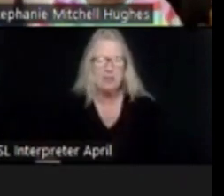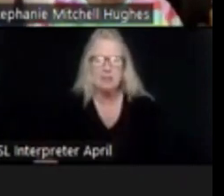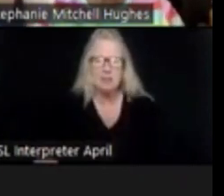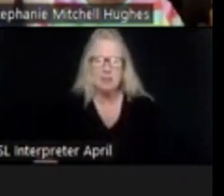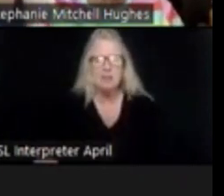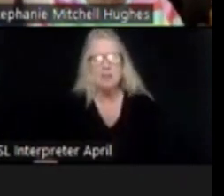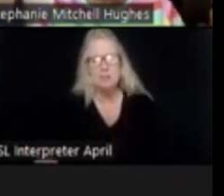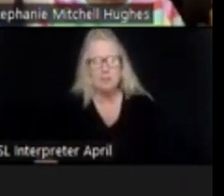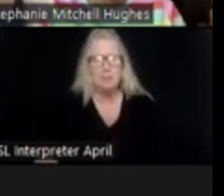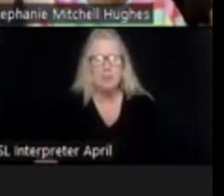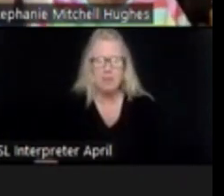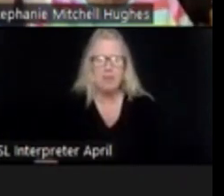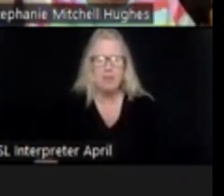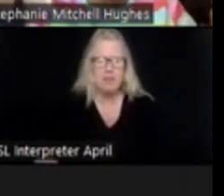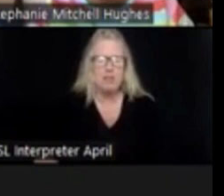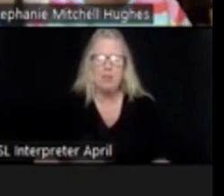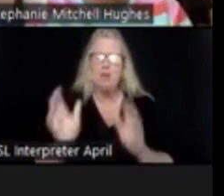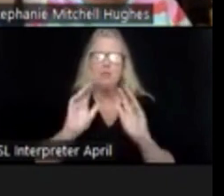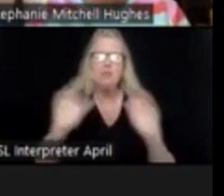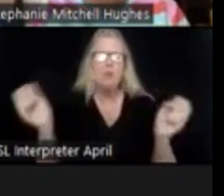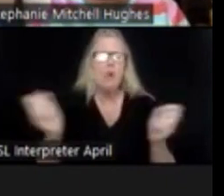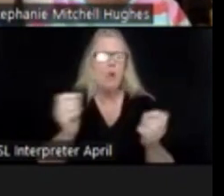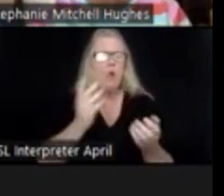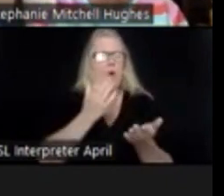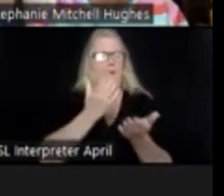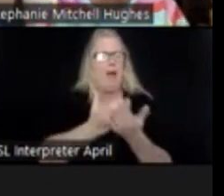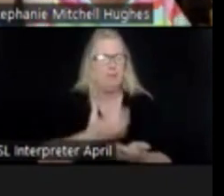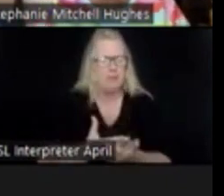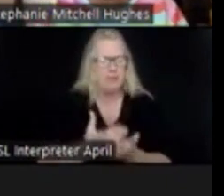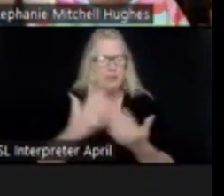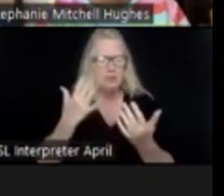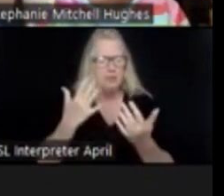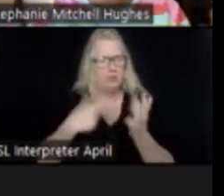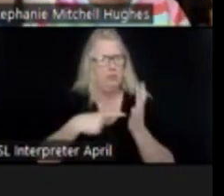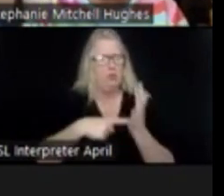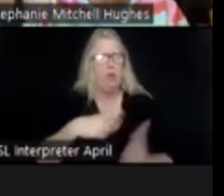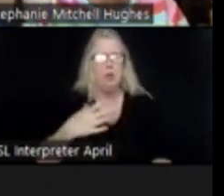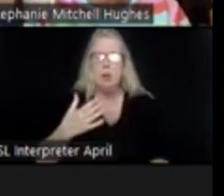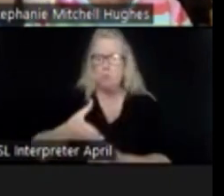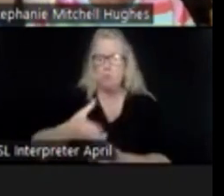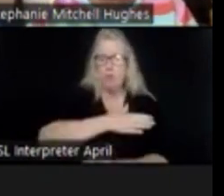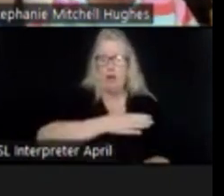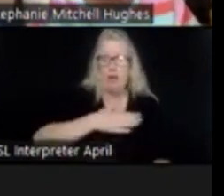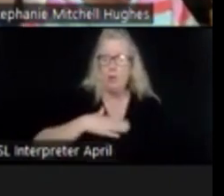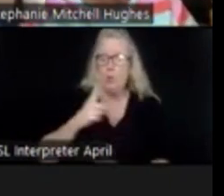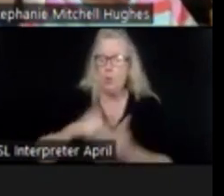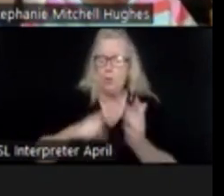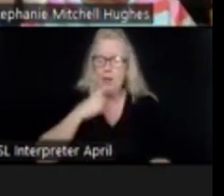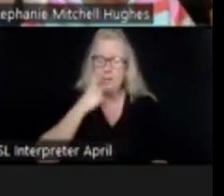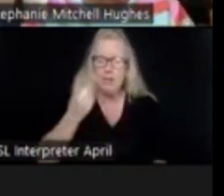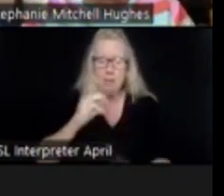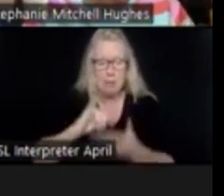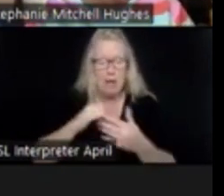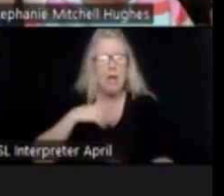YOU KNOW, WITHOUT EVIDENCE TO THE CONTRARY. PRIOR TO MY SAYING THAT I LIVE WITH SUICIDAL THINKING